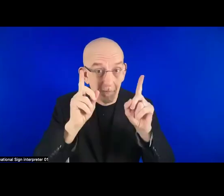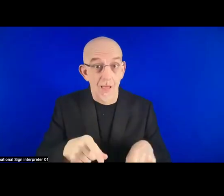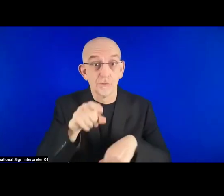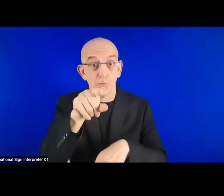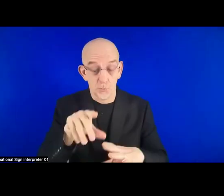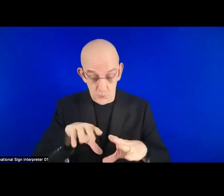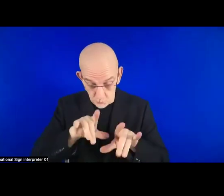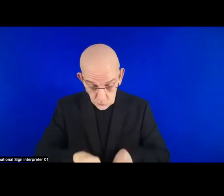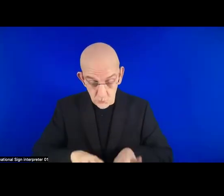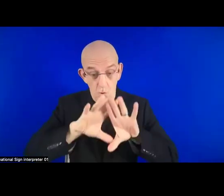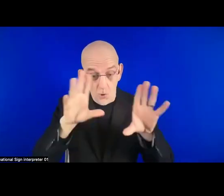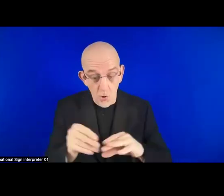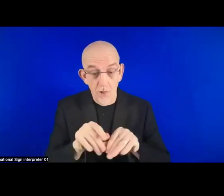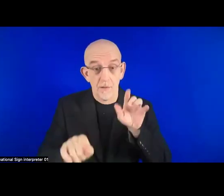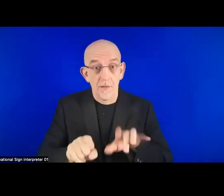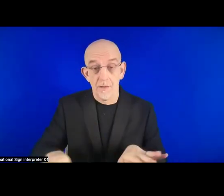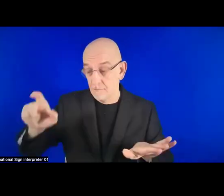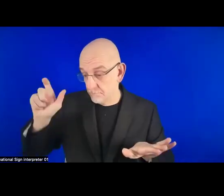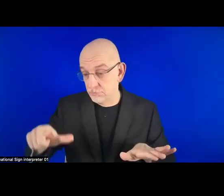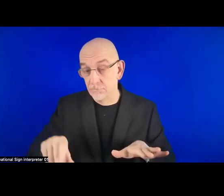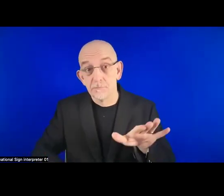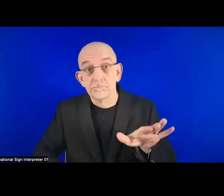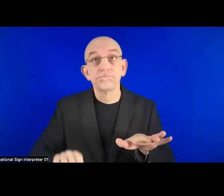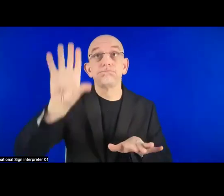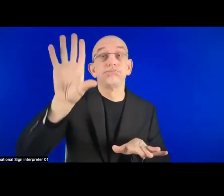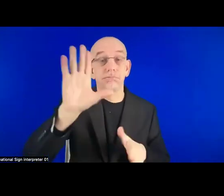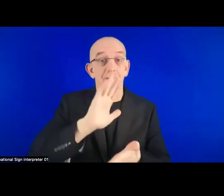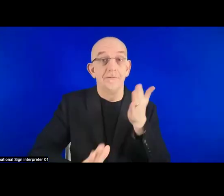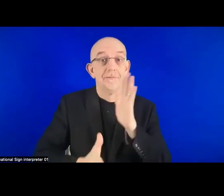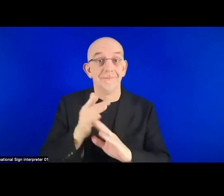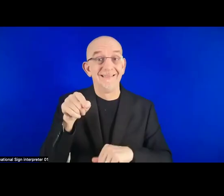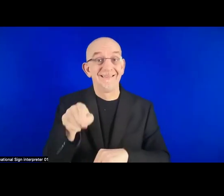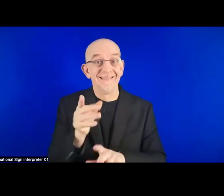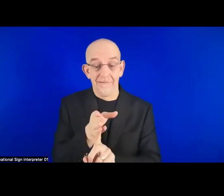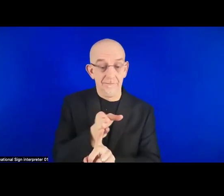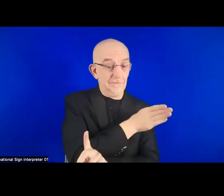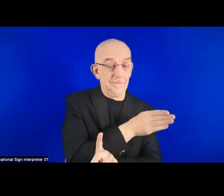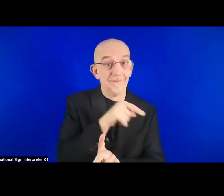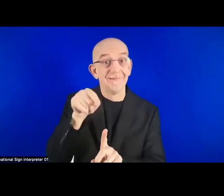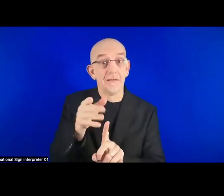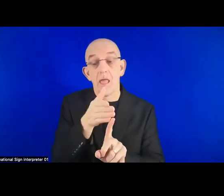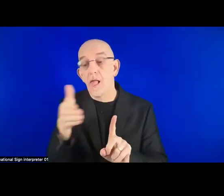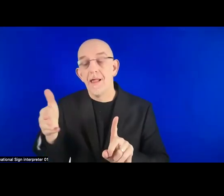all your supporting documentation ready to upload, so we might ask for, for example,